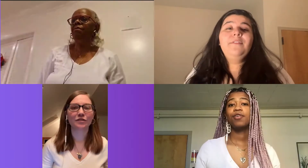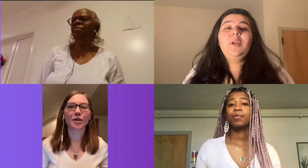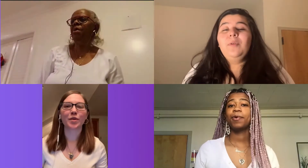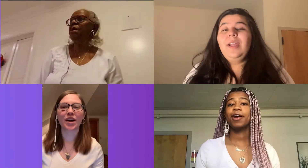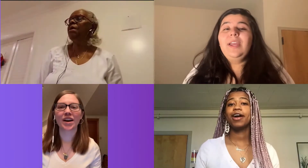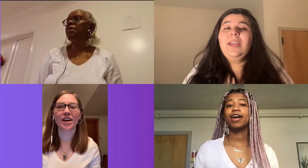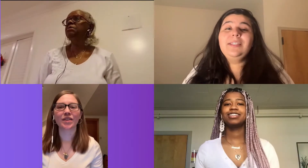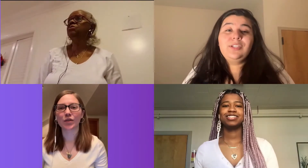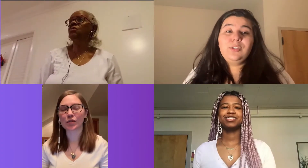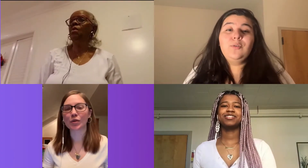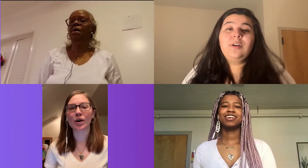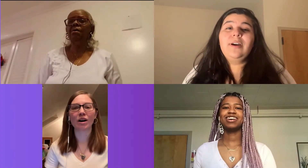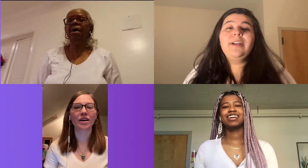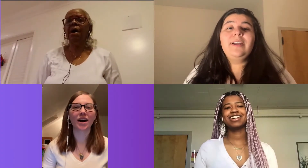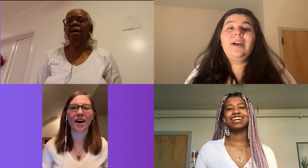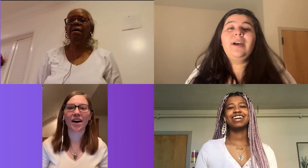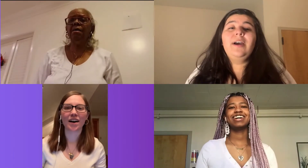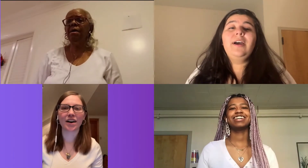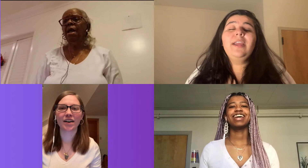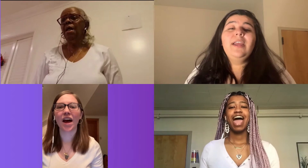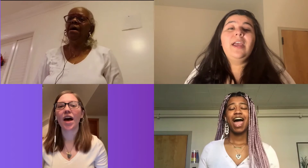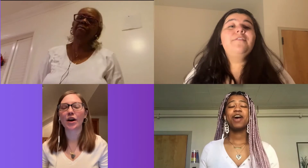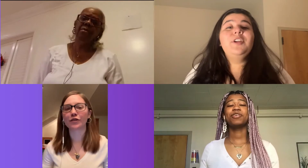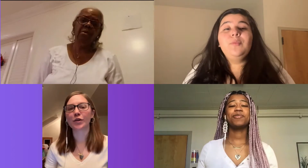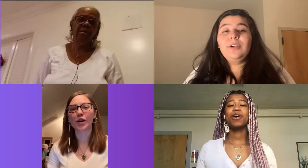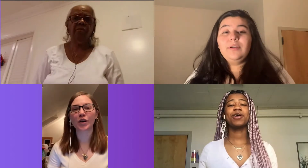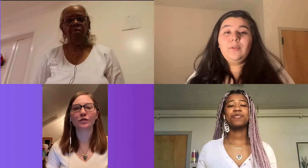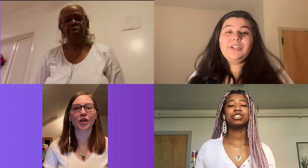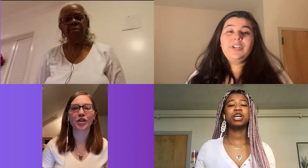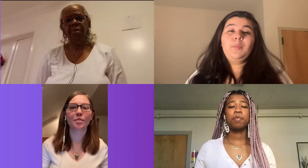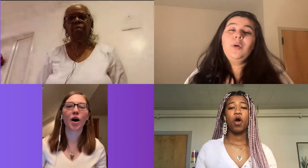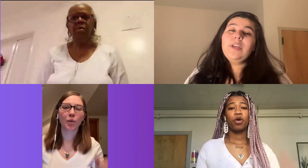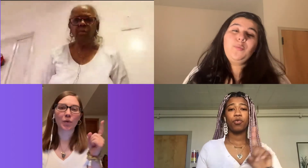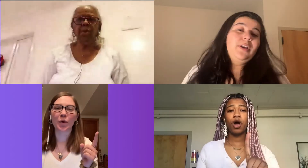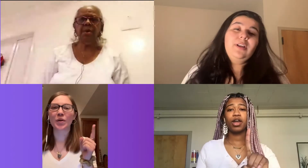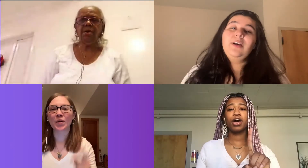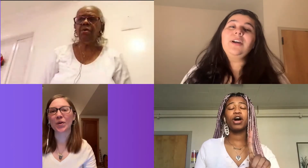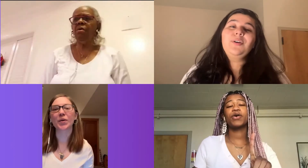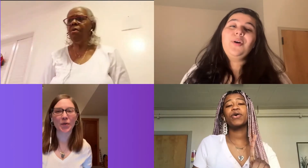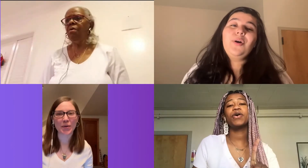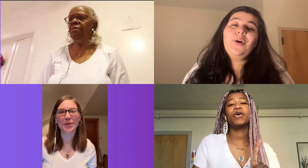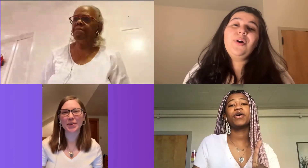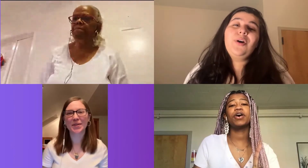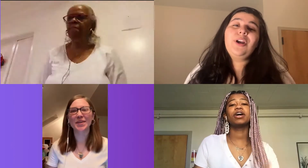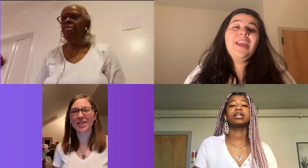Every praise is to our God Every word of worship with one accord